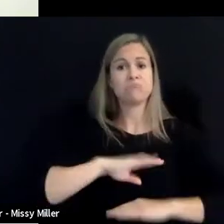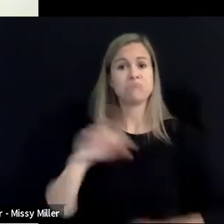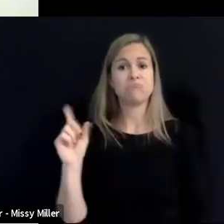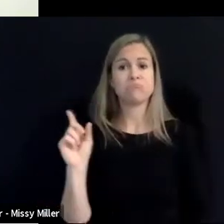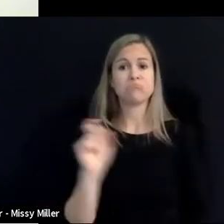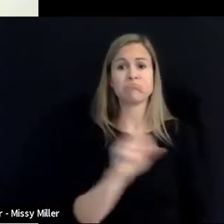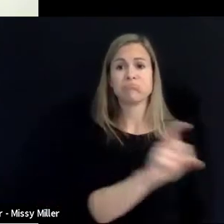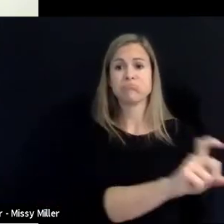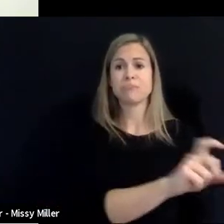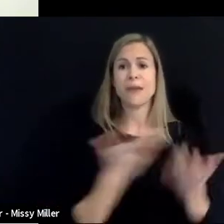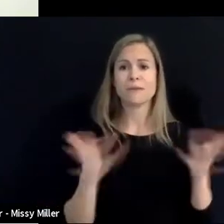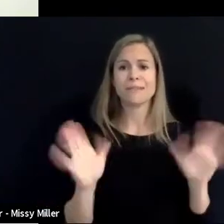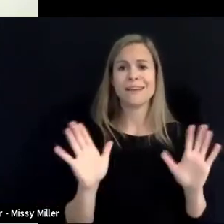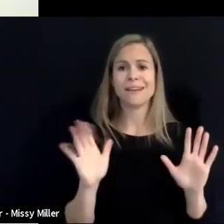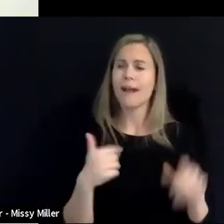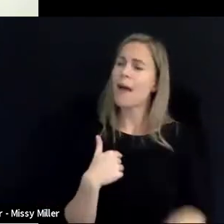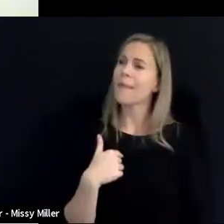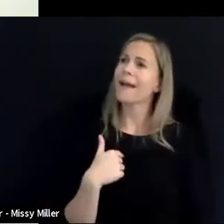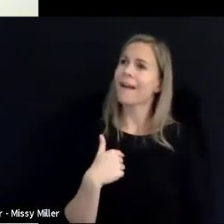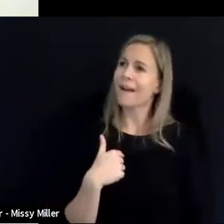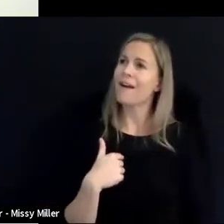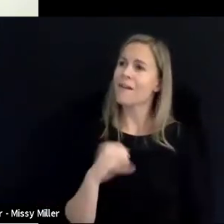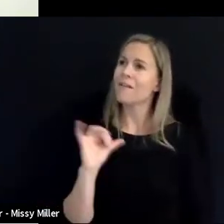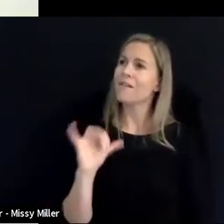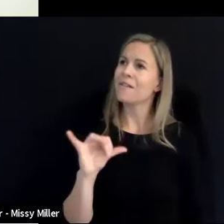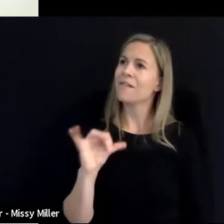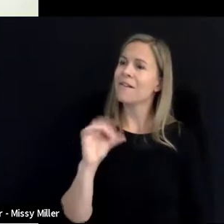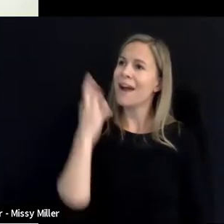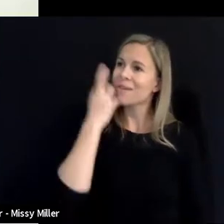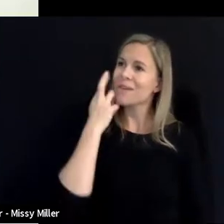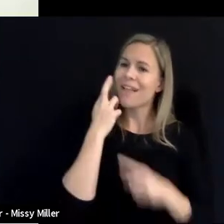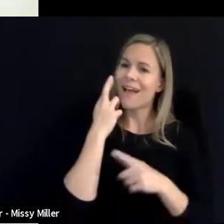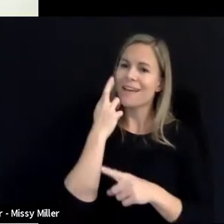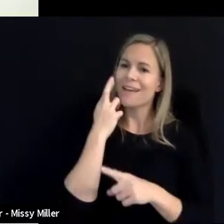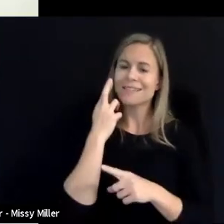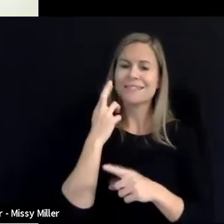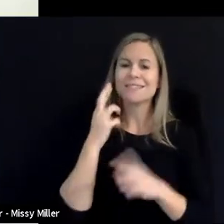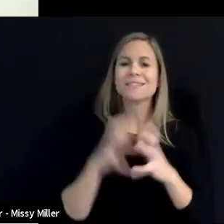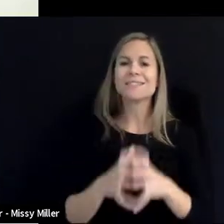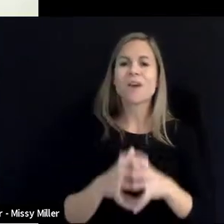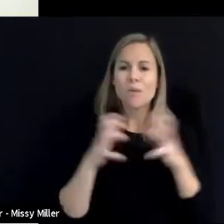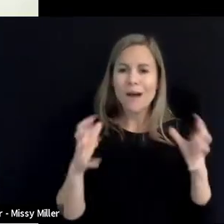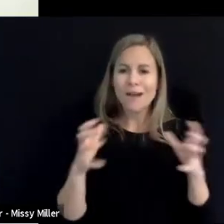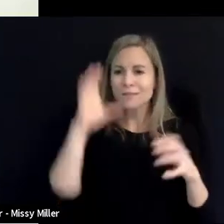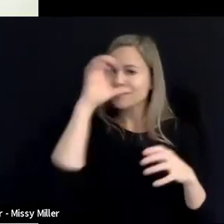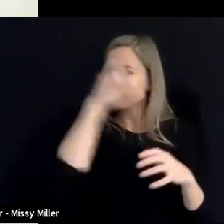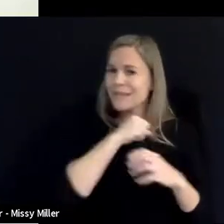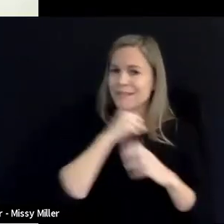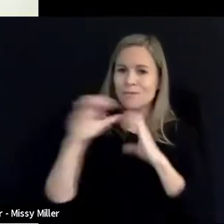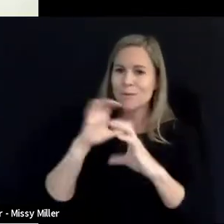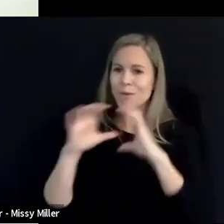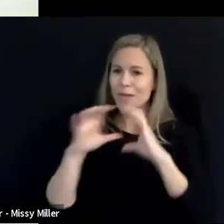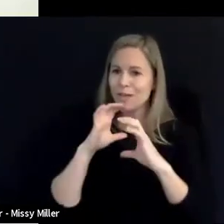And it led me to realize how much of the time we miss on our communications both ways